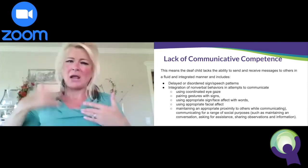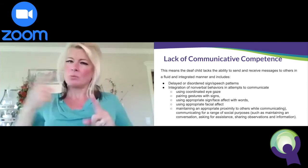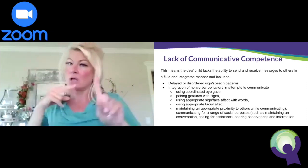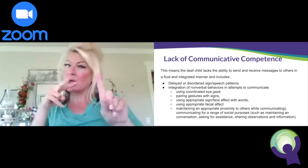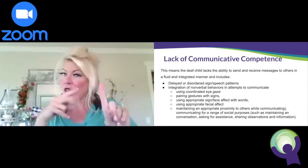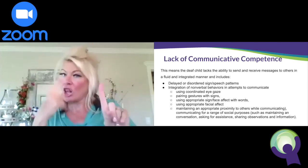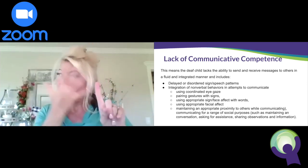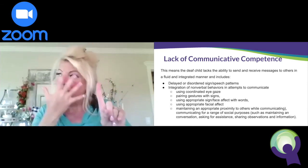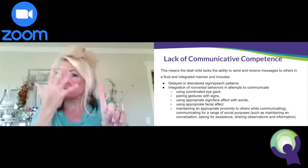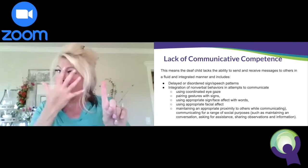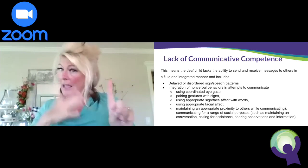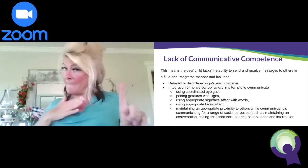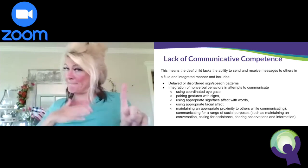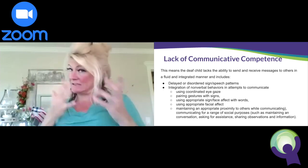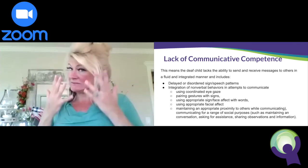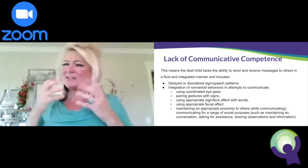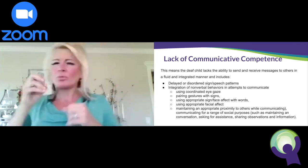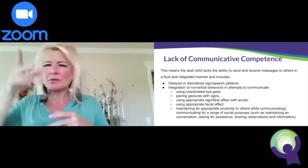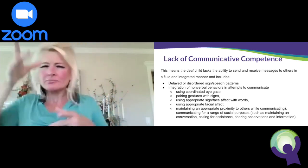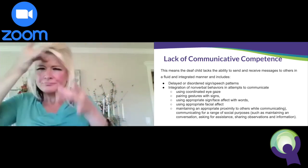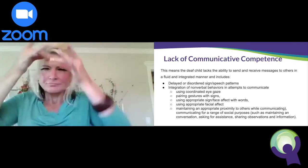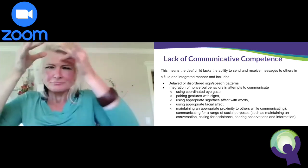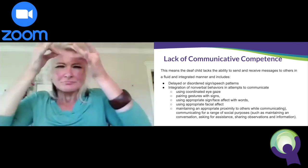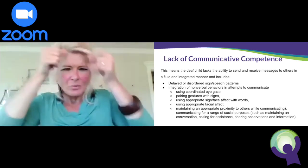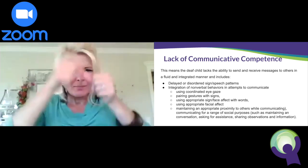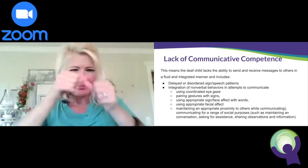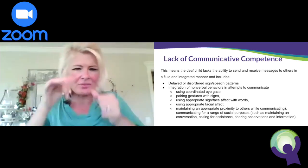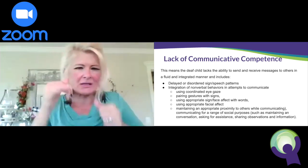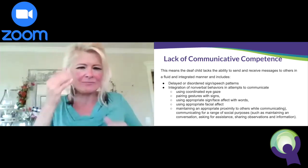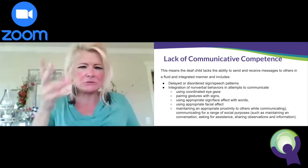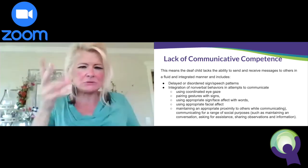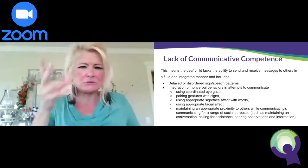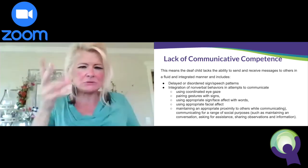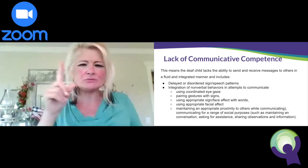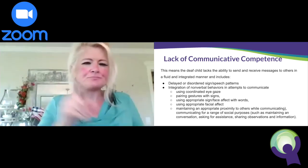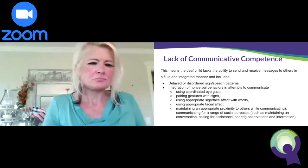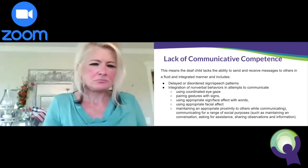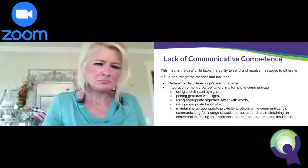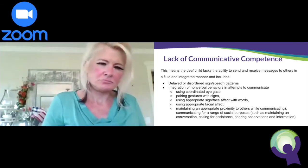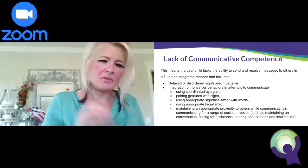with a friend or if they're having an argument with a friend or something are they angry or are they sad as their friend is, so building those